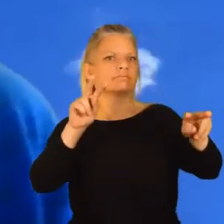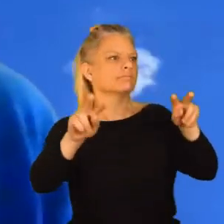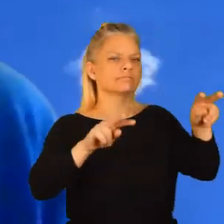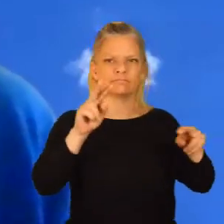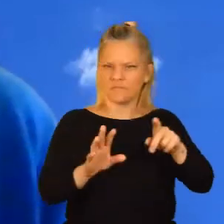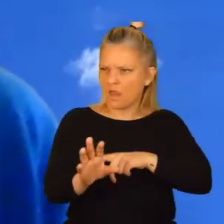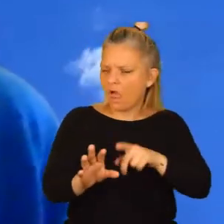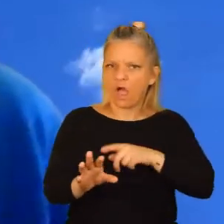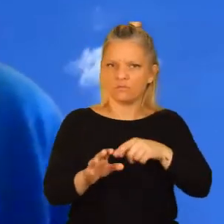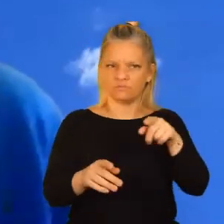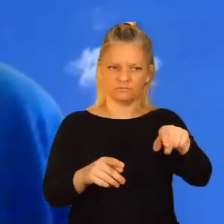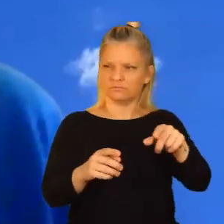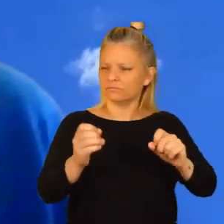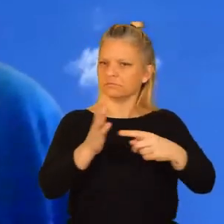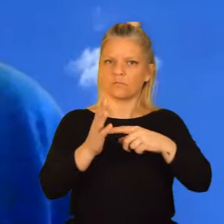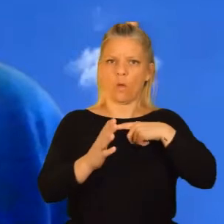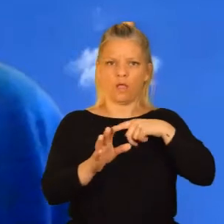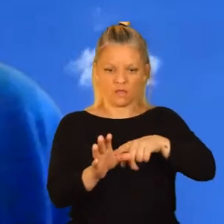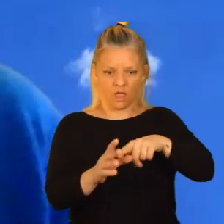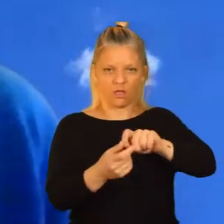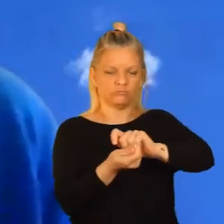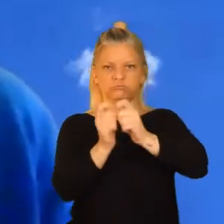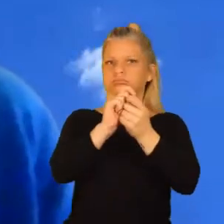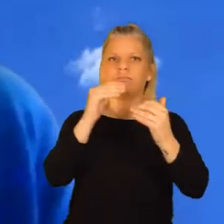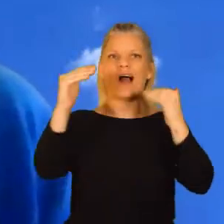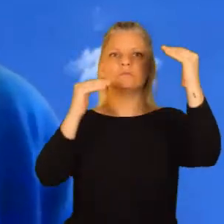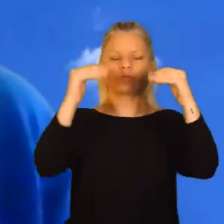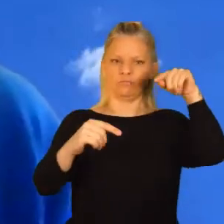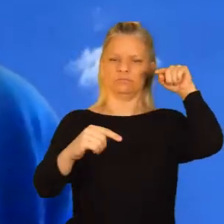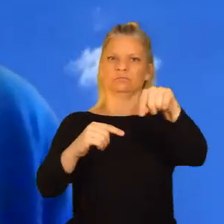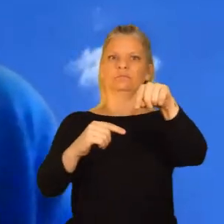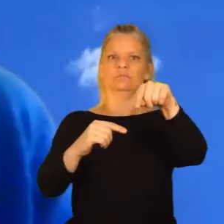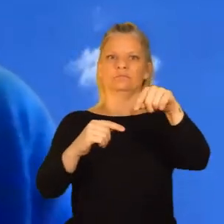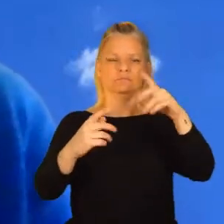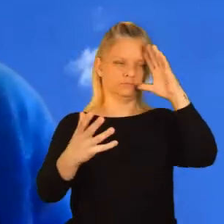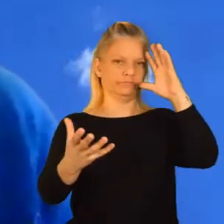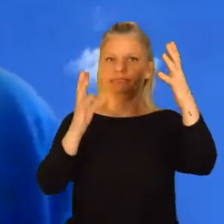up having these experiences at quite a young age, a pivotal age as you enter adulthood